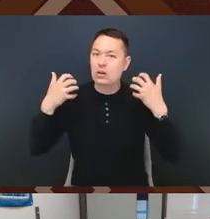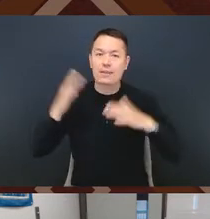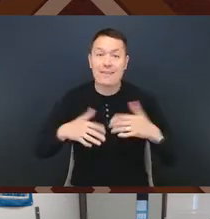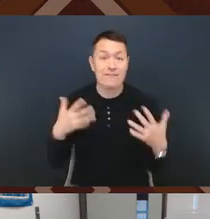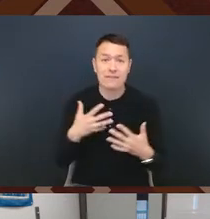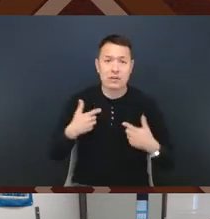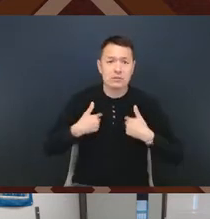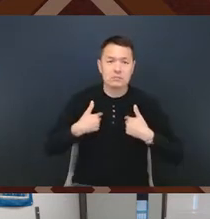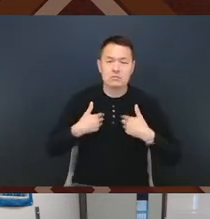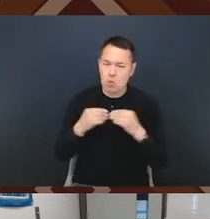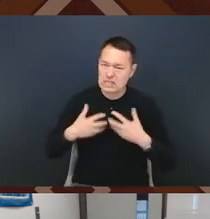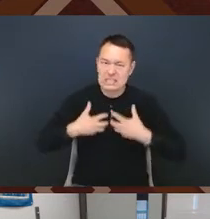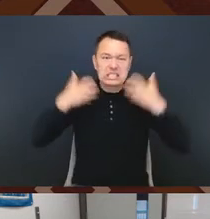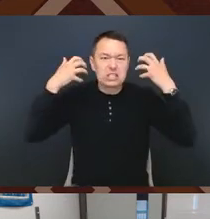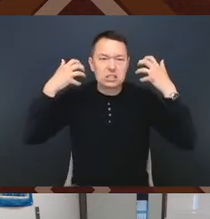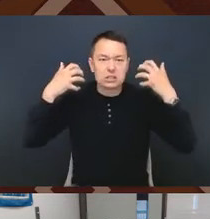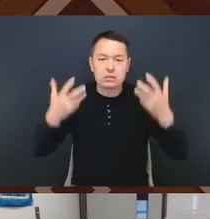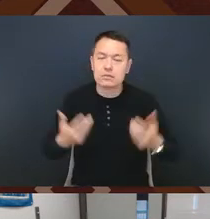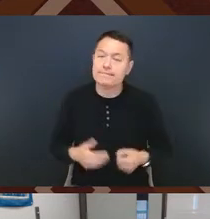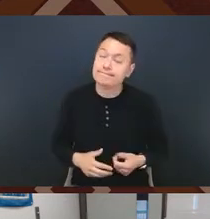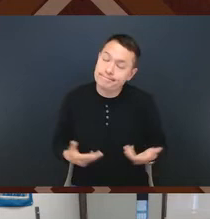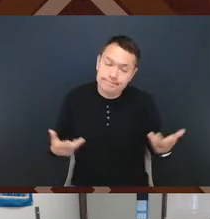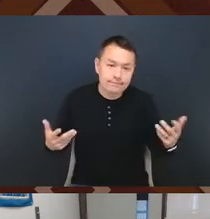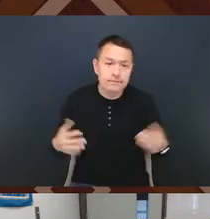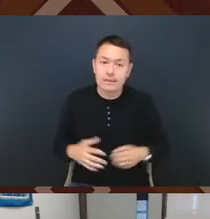So next slide, please.